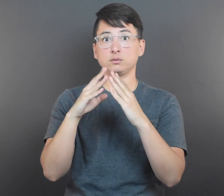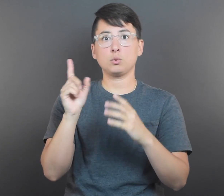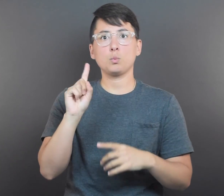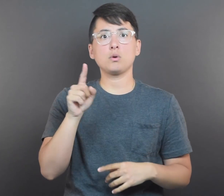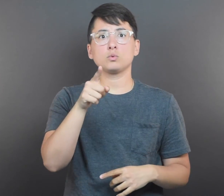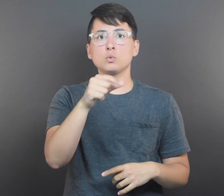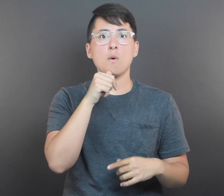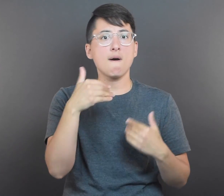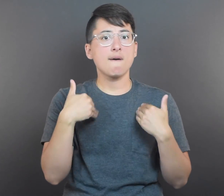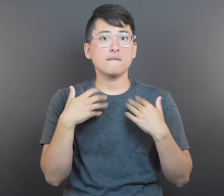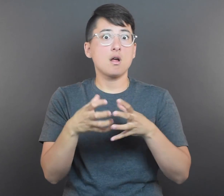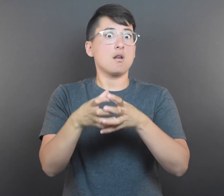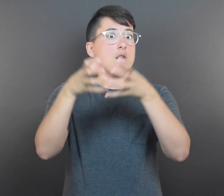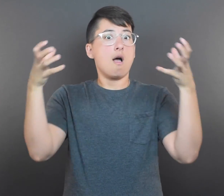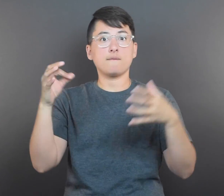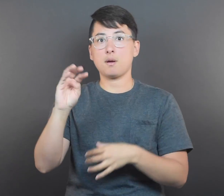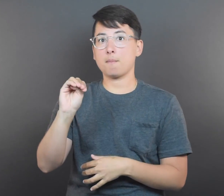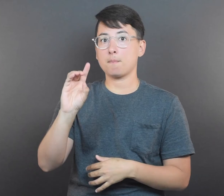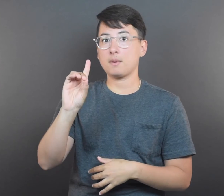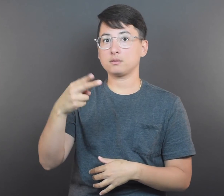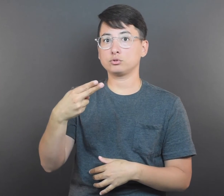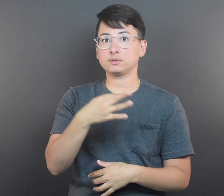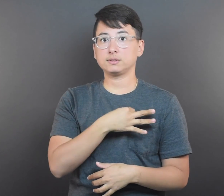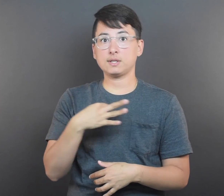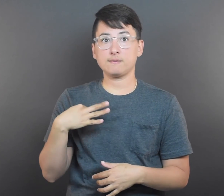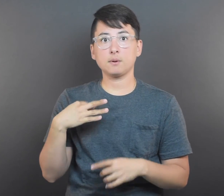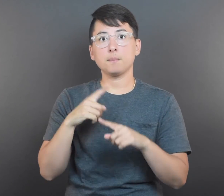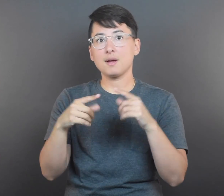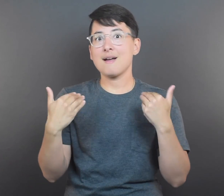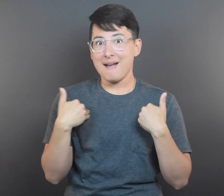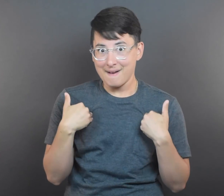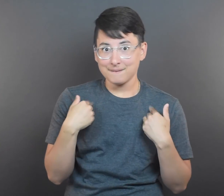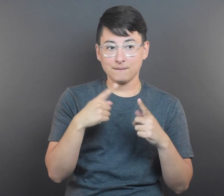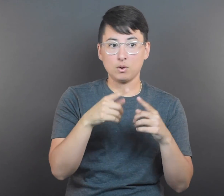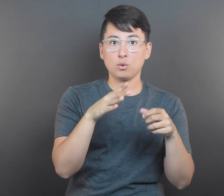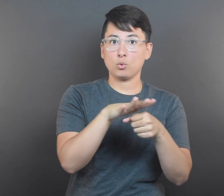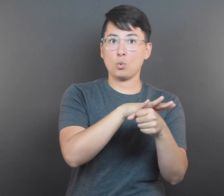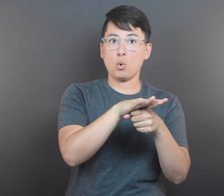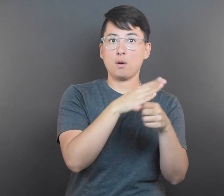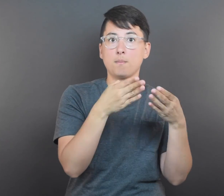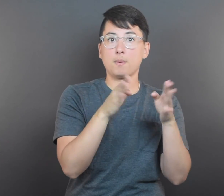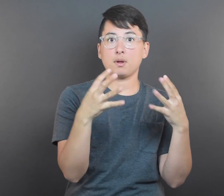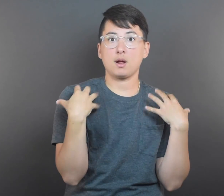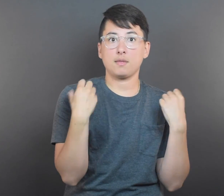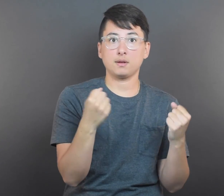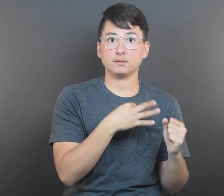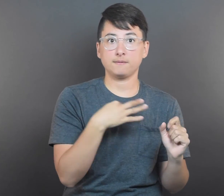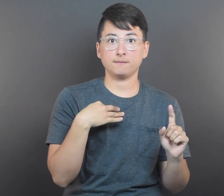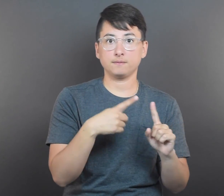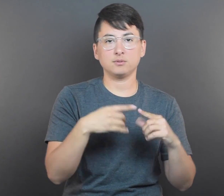you don't have a lot of MDH staff but have local public health staff, was different but unique."